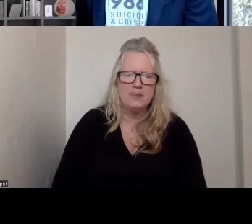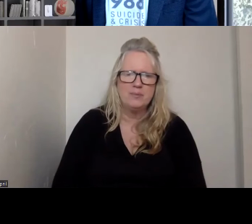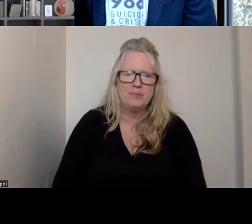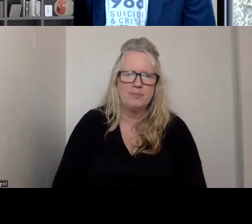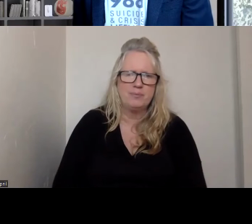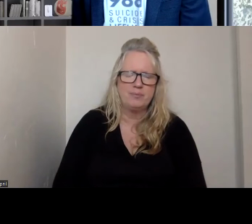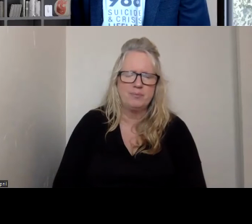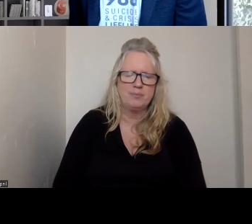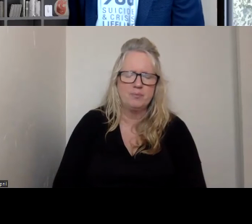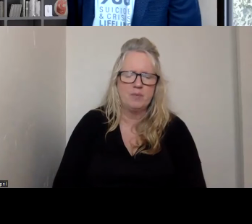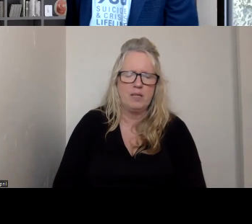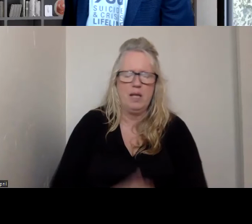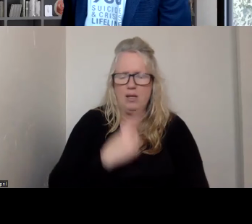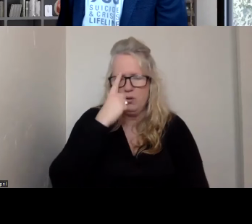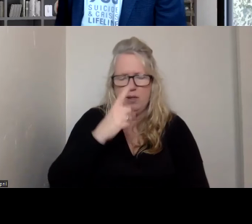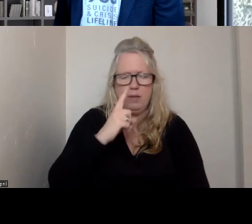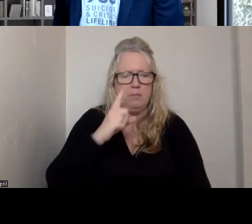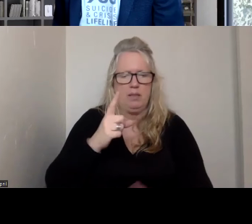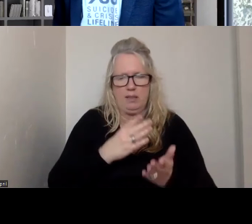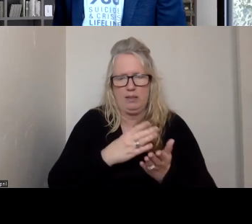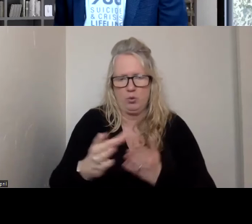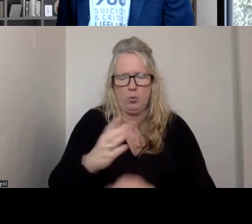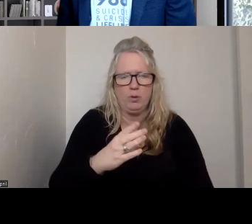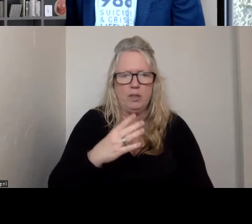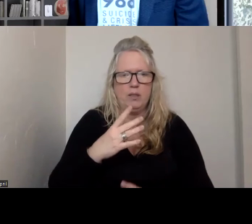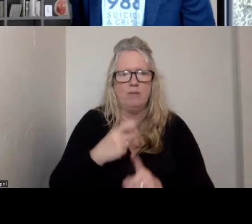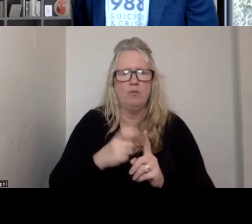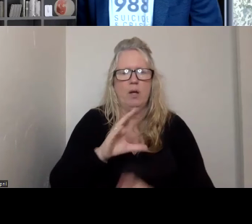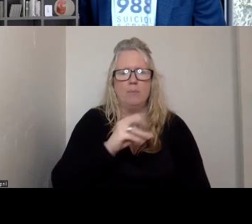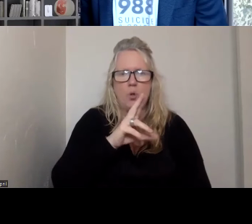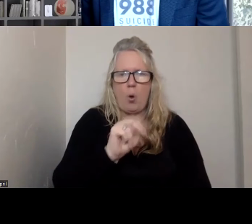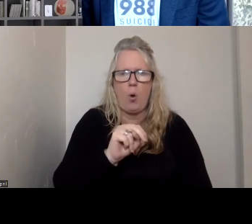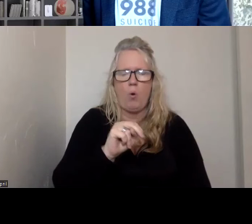BEING EXCLUDED FROM YOUR OWN MEDICAL INFORMATION, ESPECIALLY WHEN